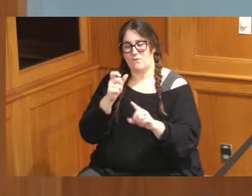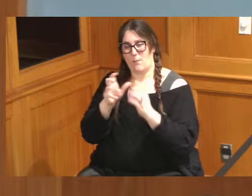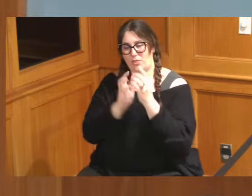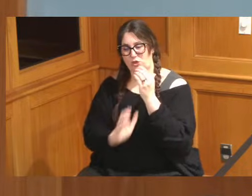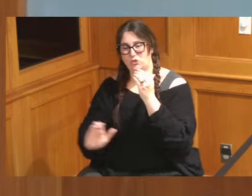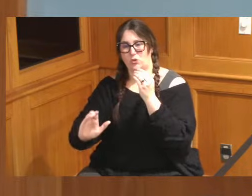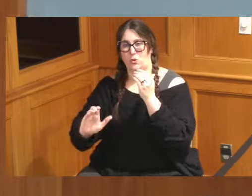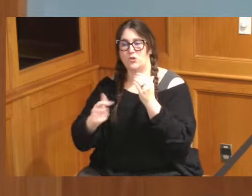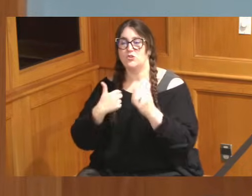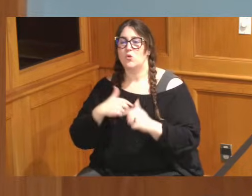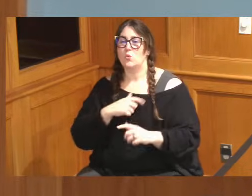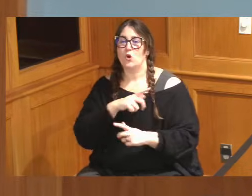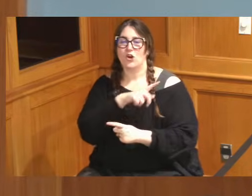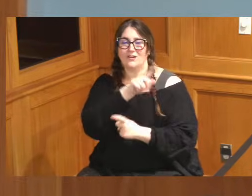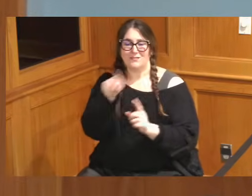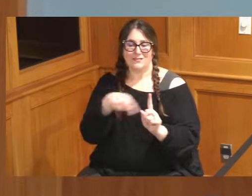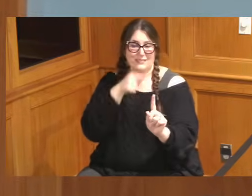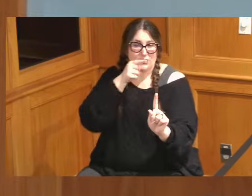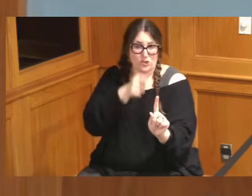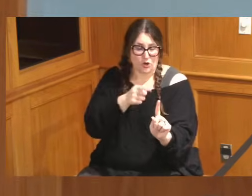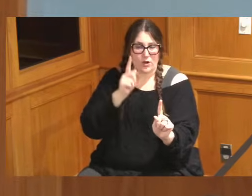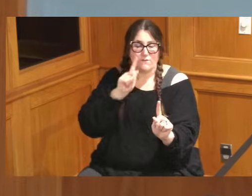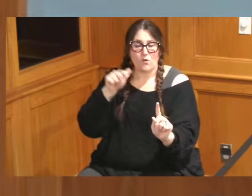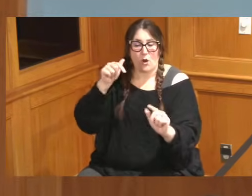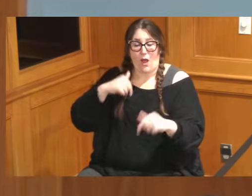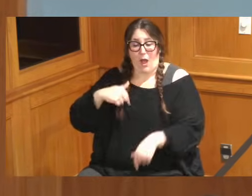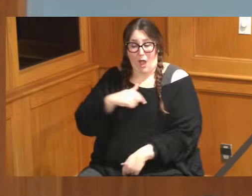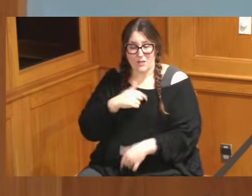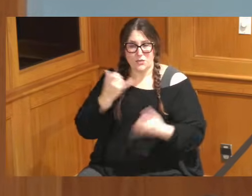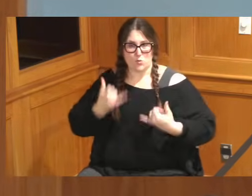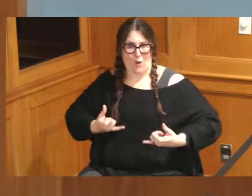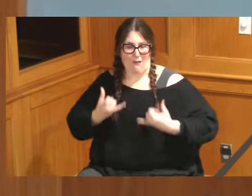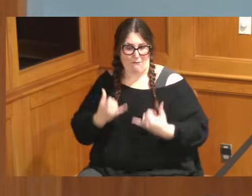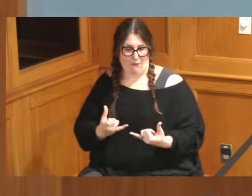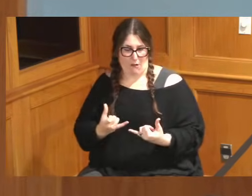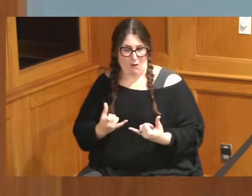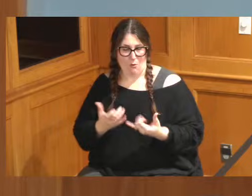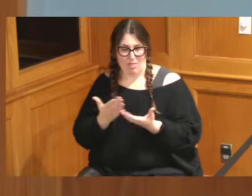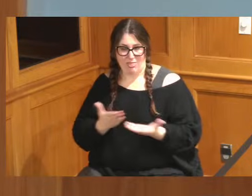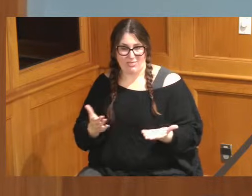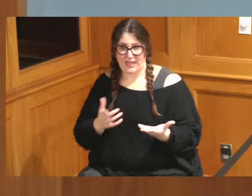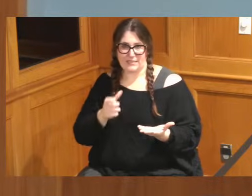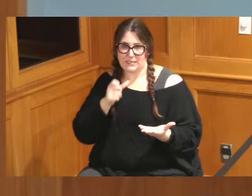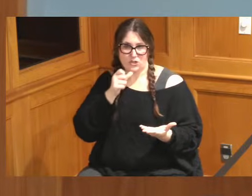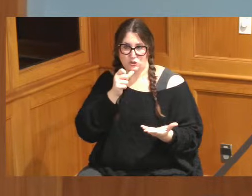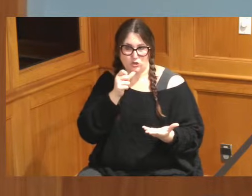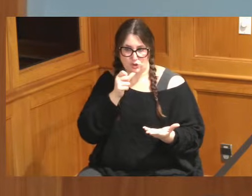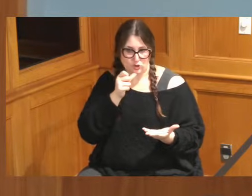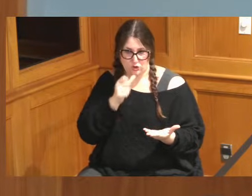what we're having to target with this is things that shouldn't be getting into the sanitary sewer